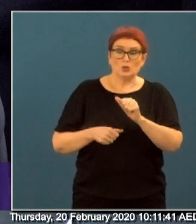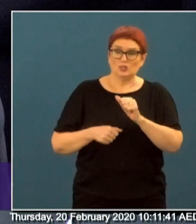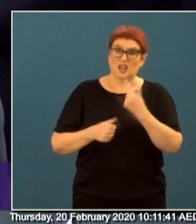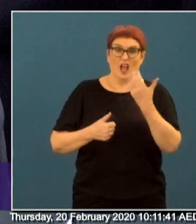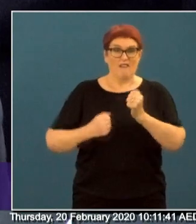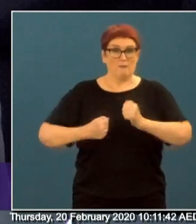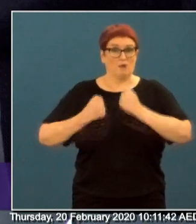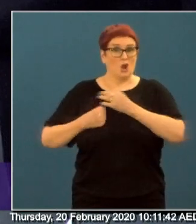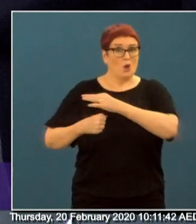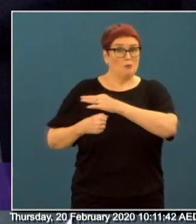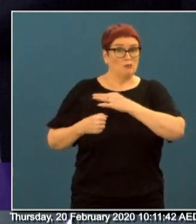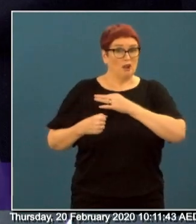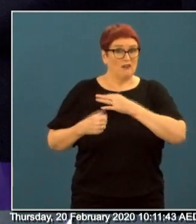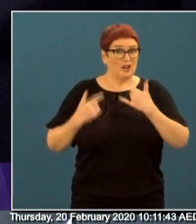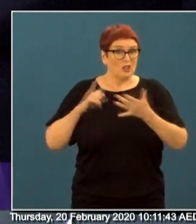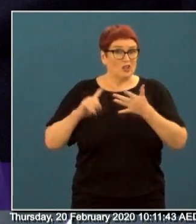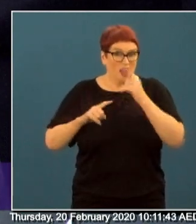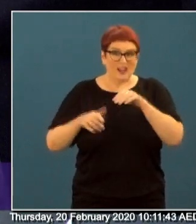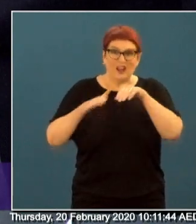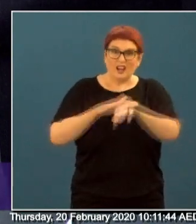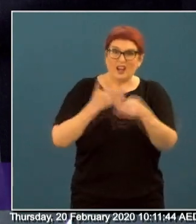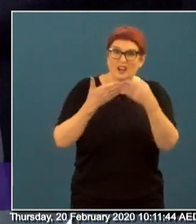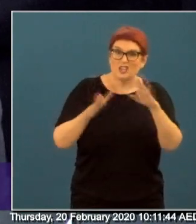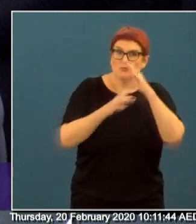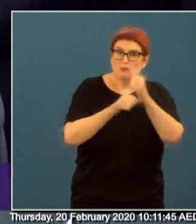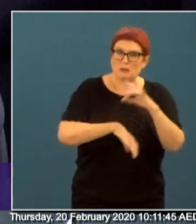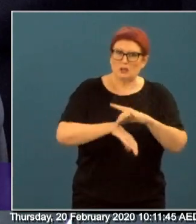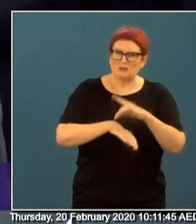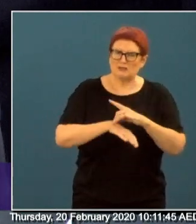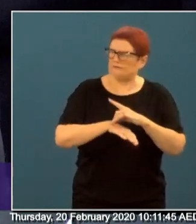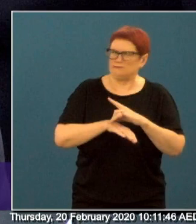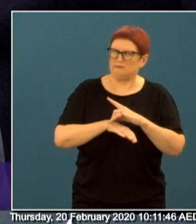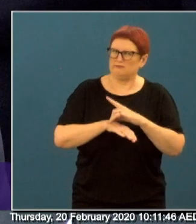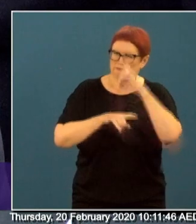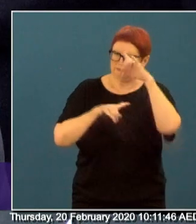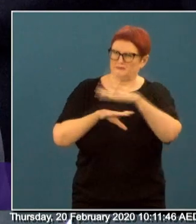So the entanglement of those two is quite something.